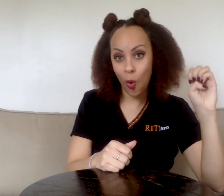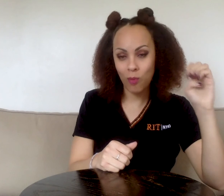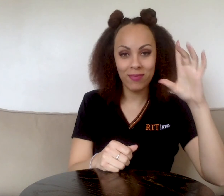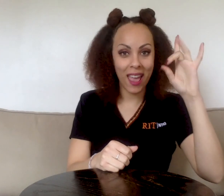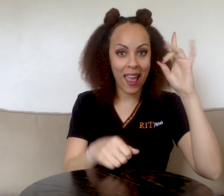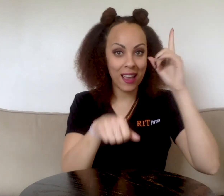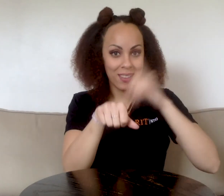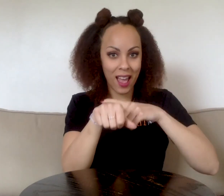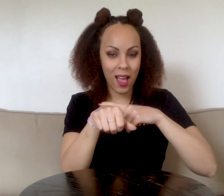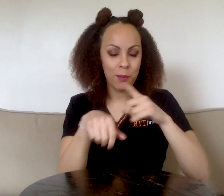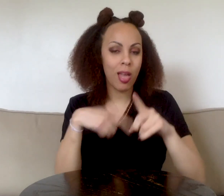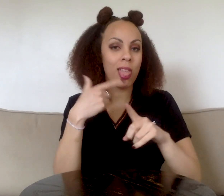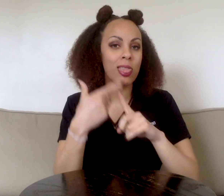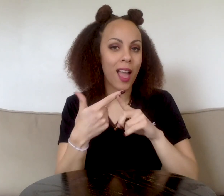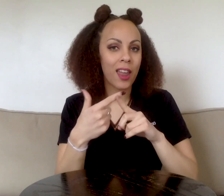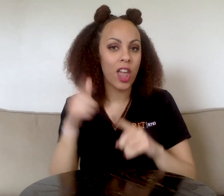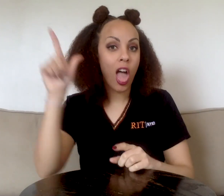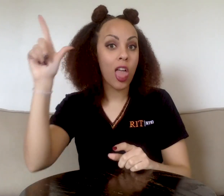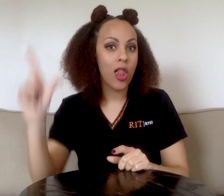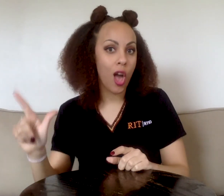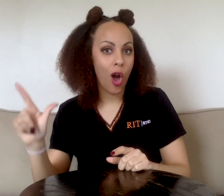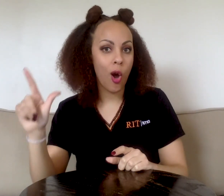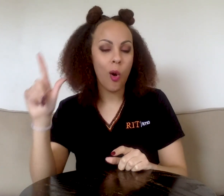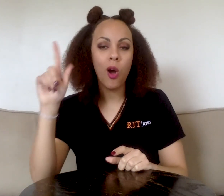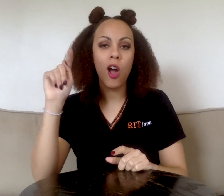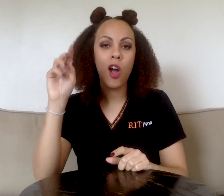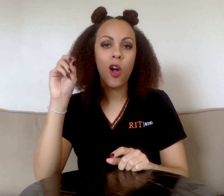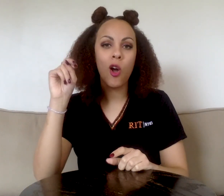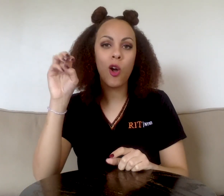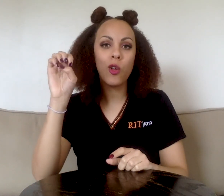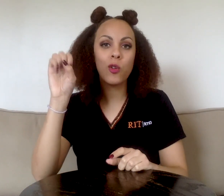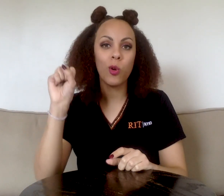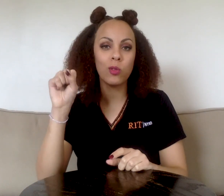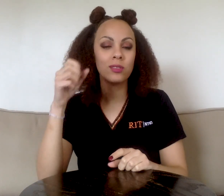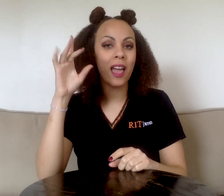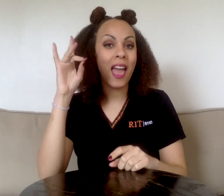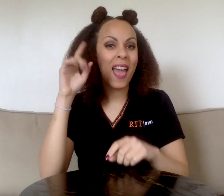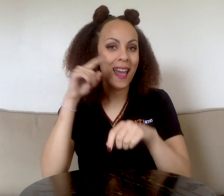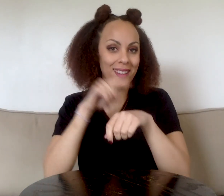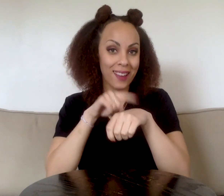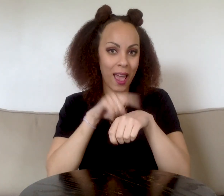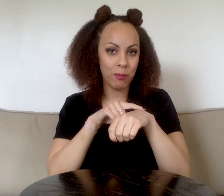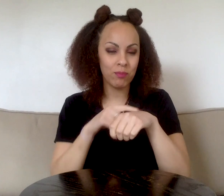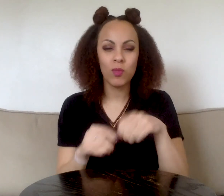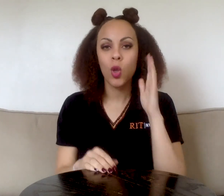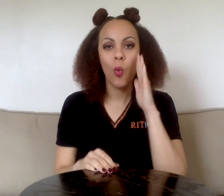Hit the high tone eight times, then hit the low tone eight times.